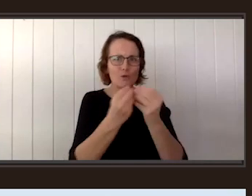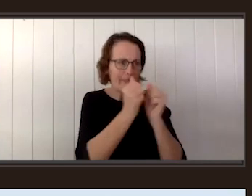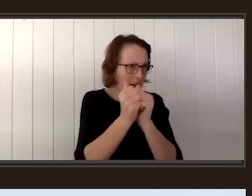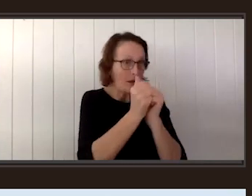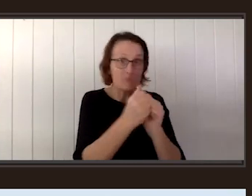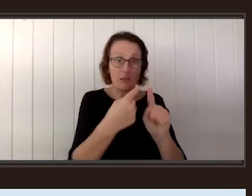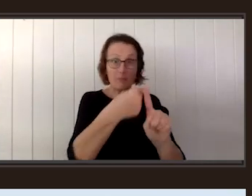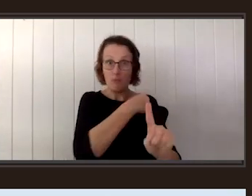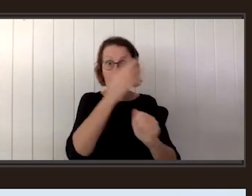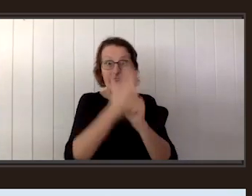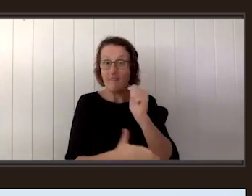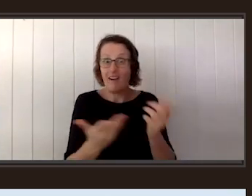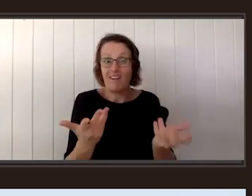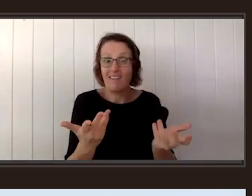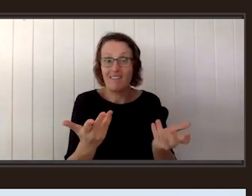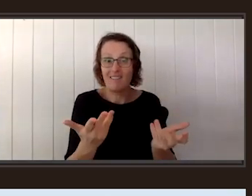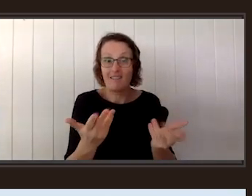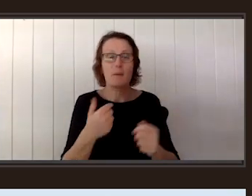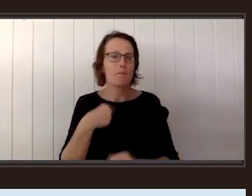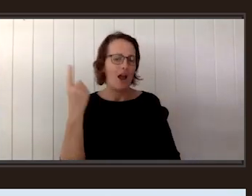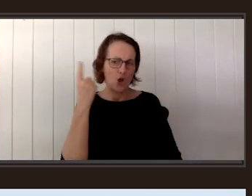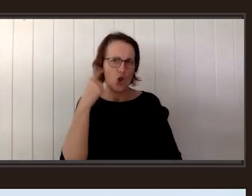collaborating in ways they've probably never thought of before. I